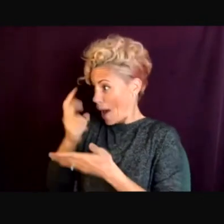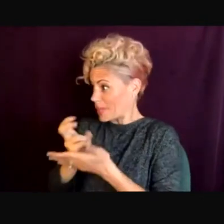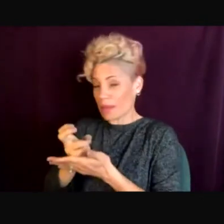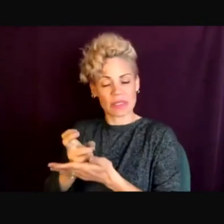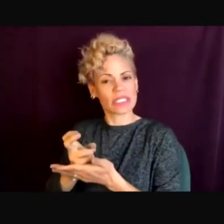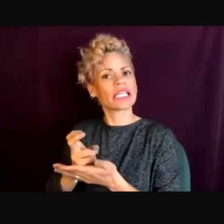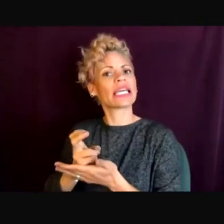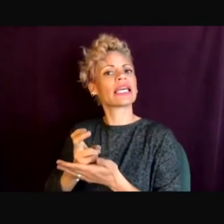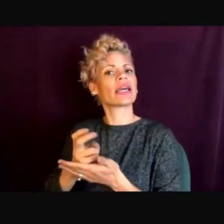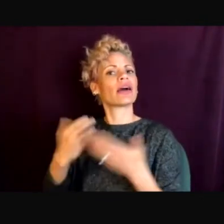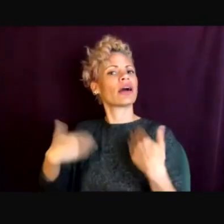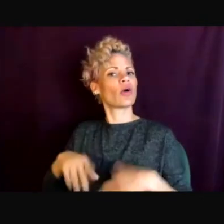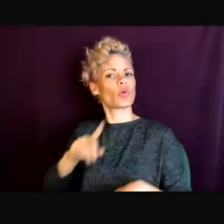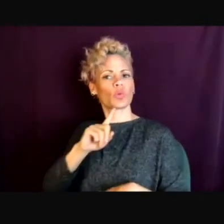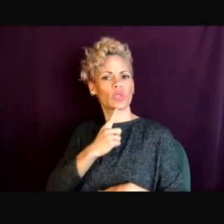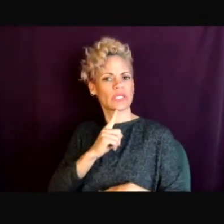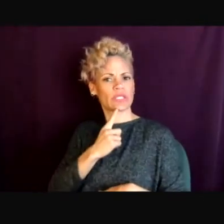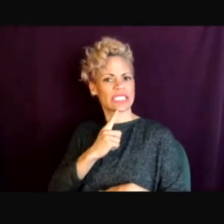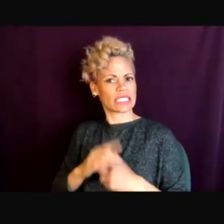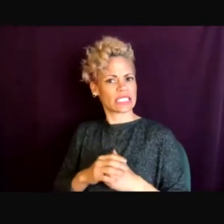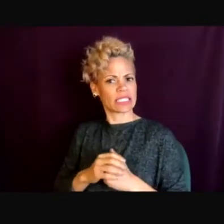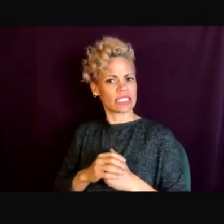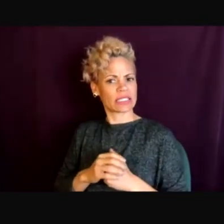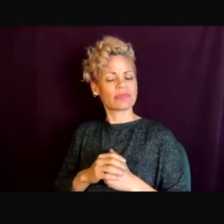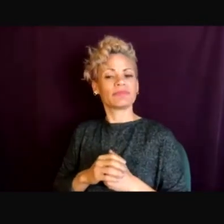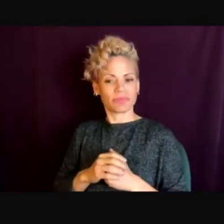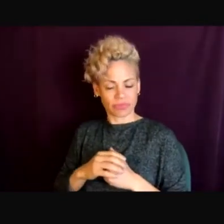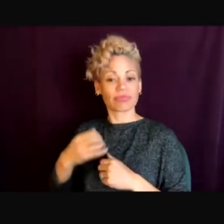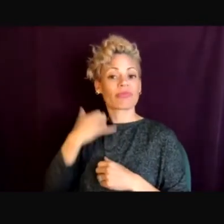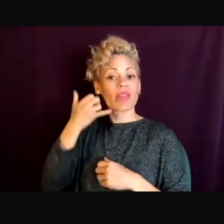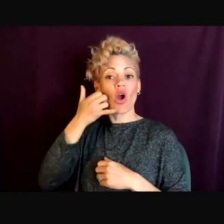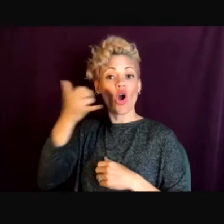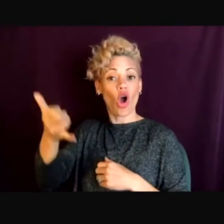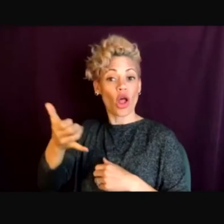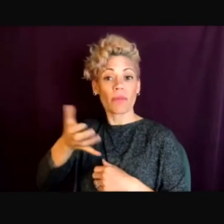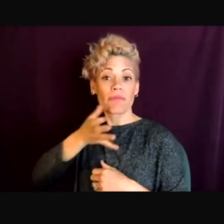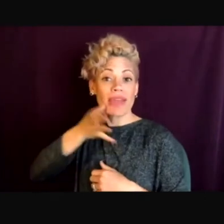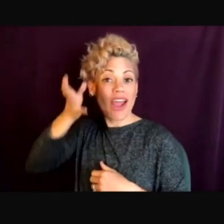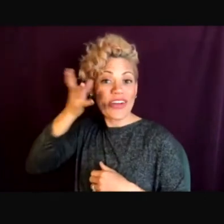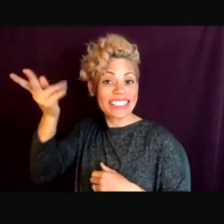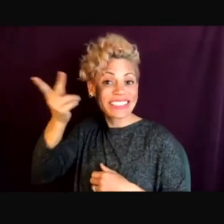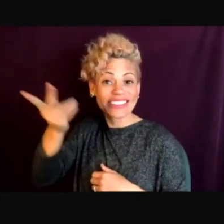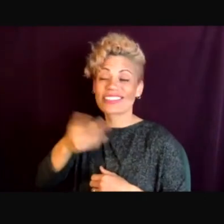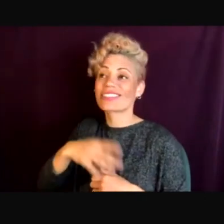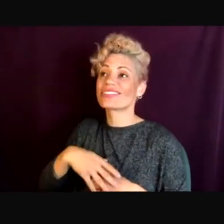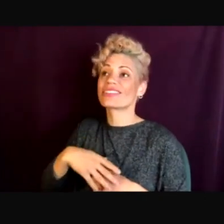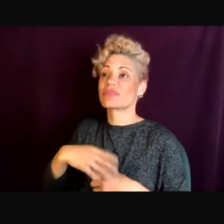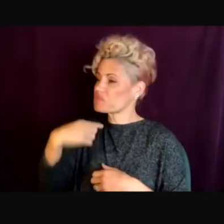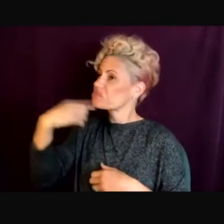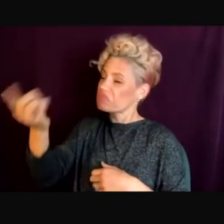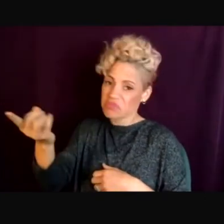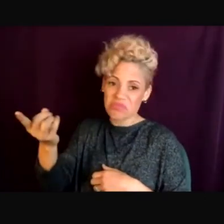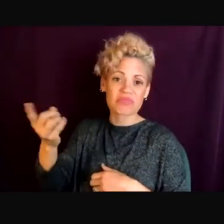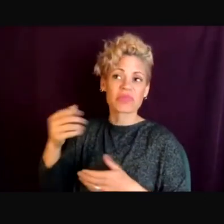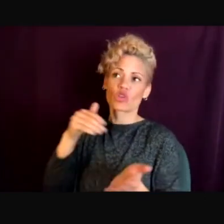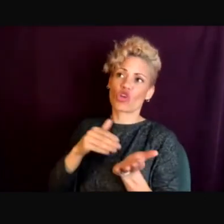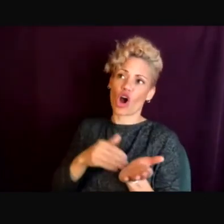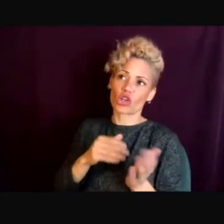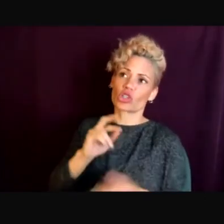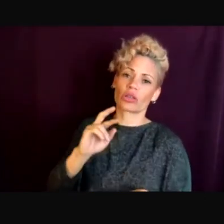And when I called my parents to tell them what the doctor said, my parents said,